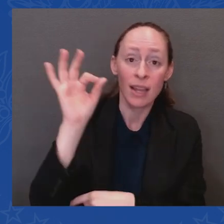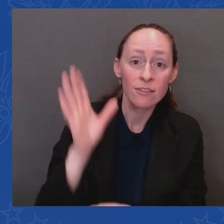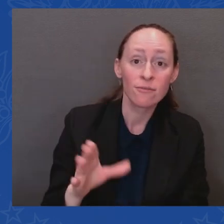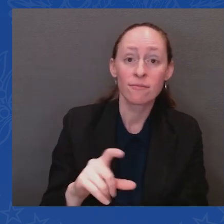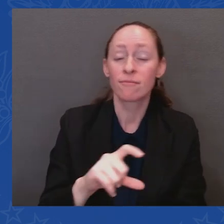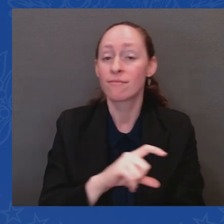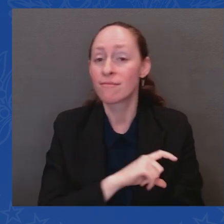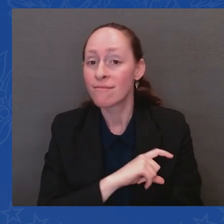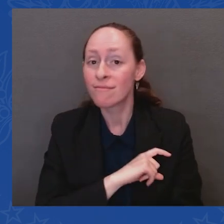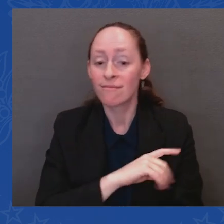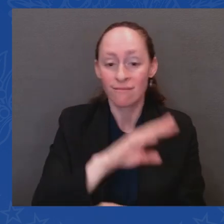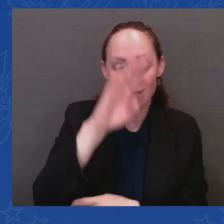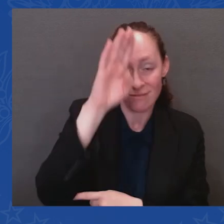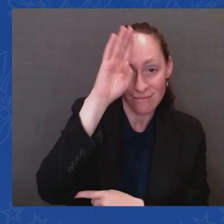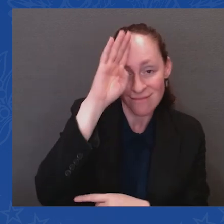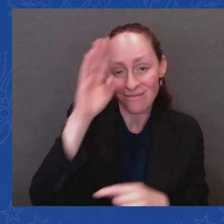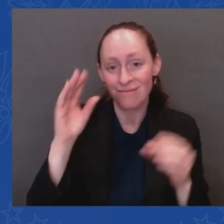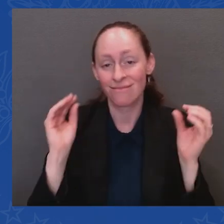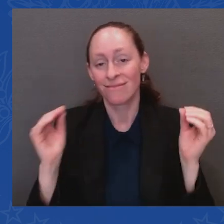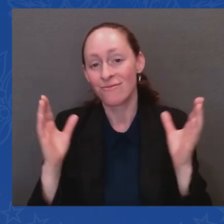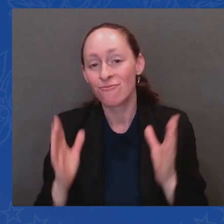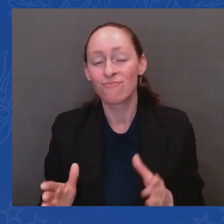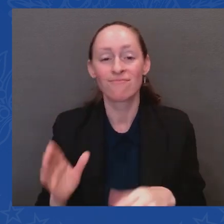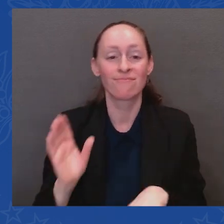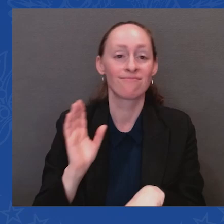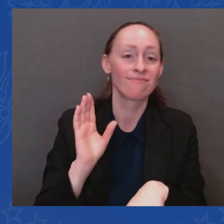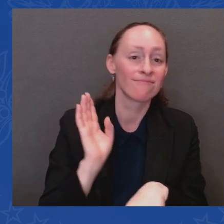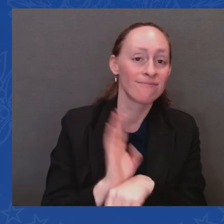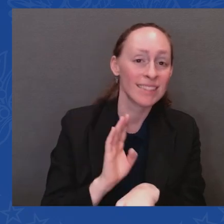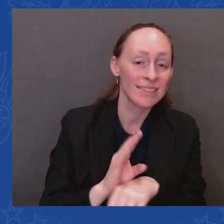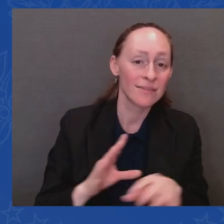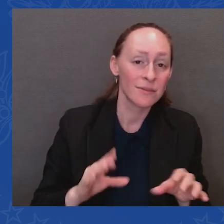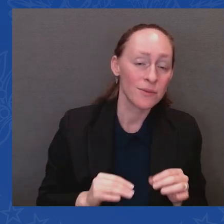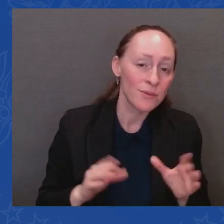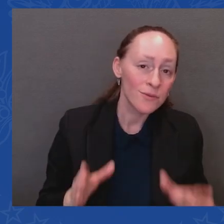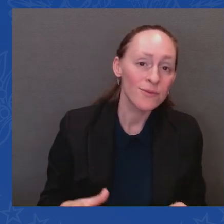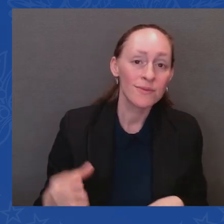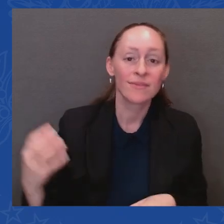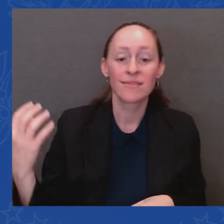teachers, business leaders, local leaders, coaches, loved ones.